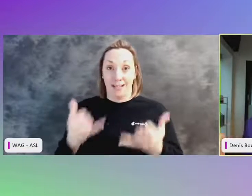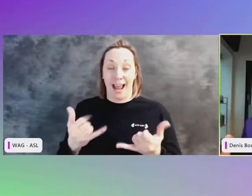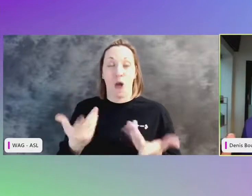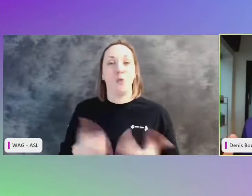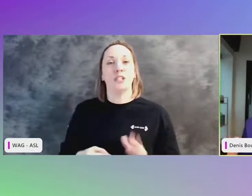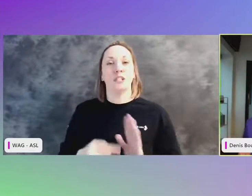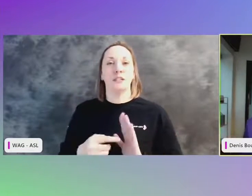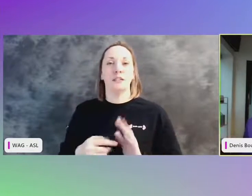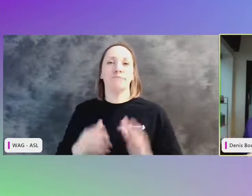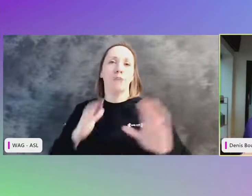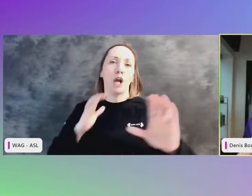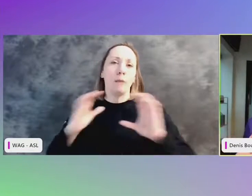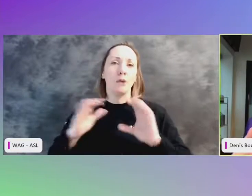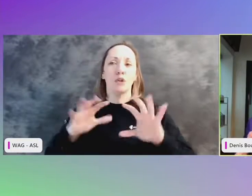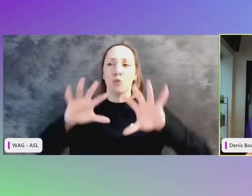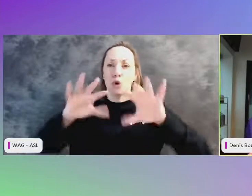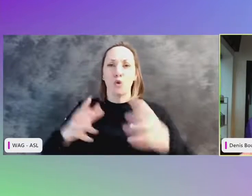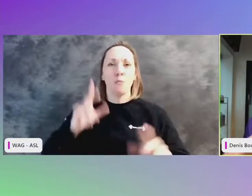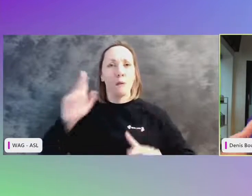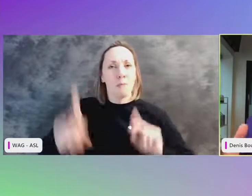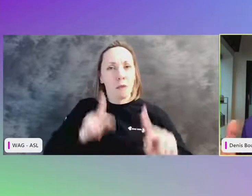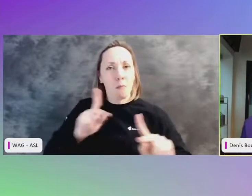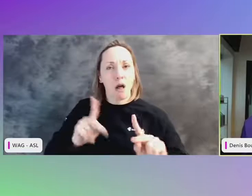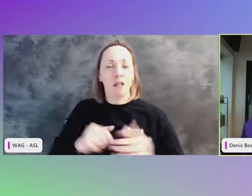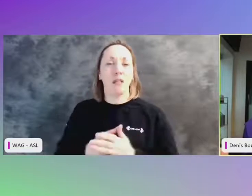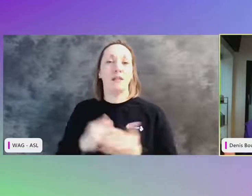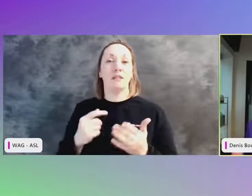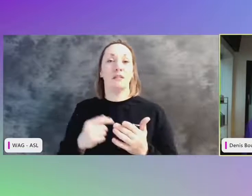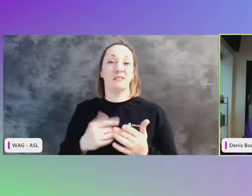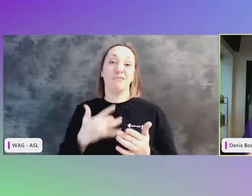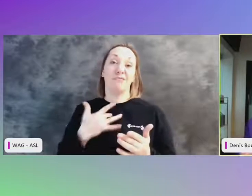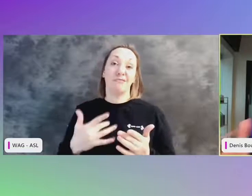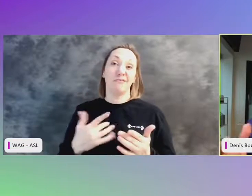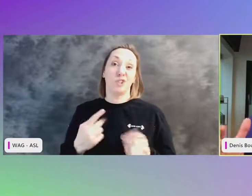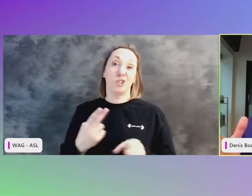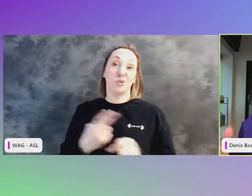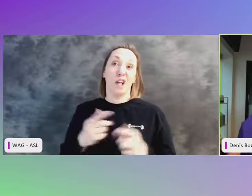thoughts with you very idea about the of what right we are doing now. Which is